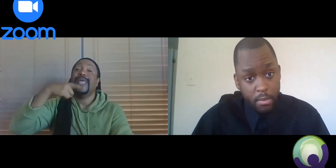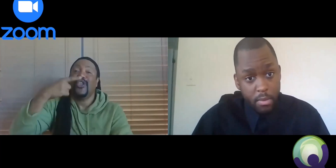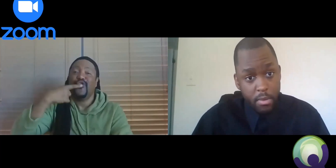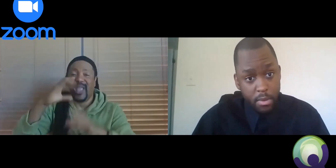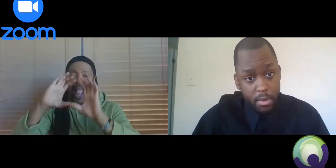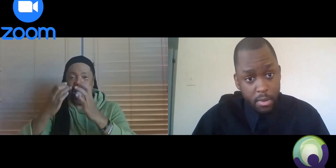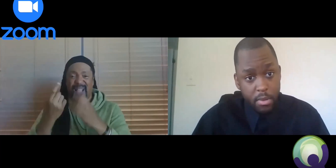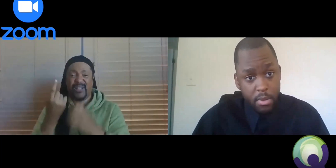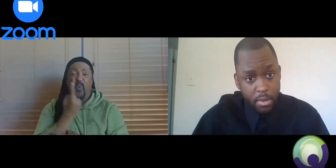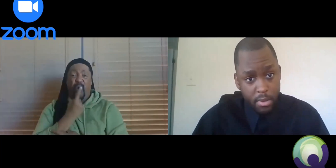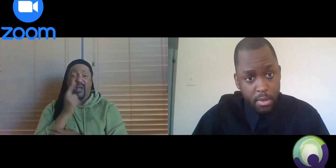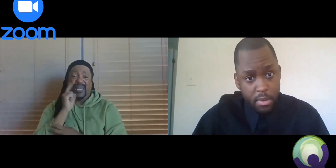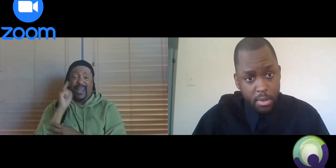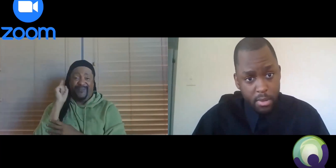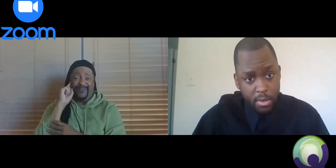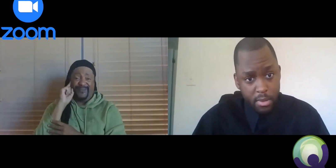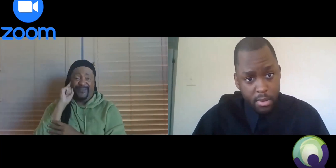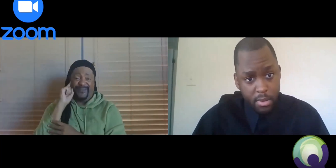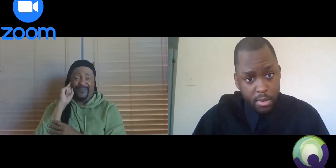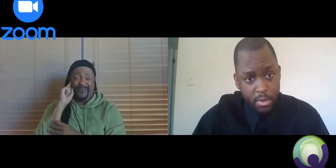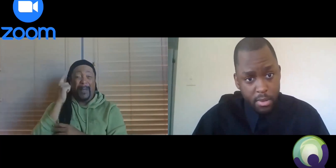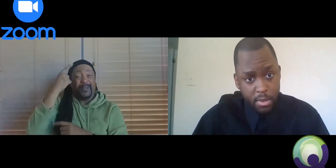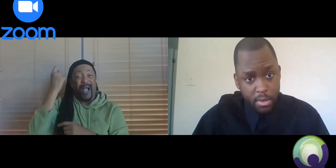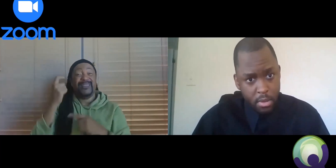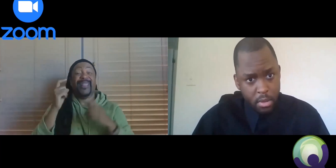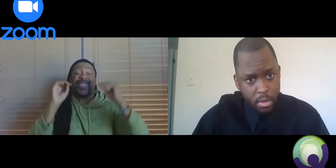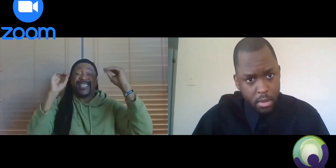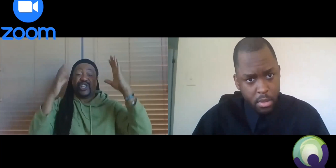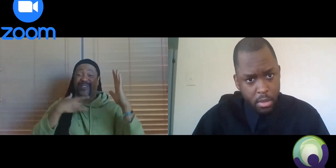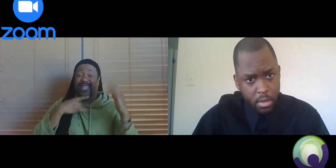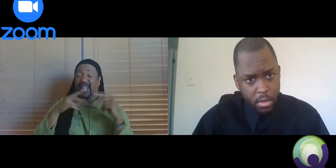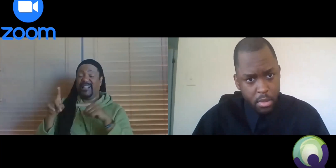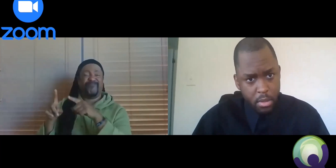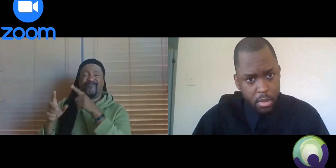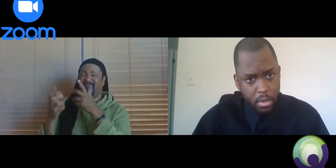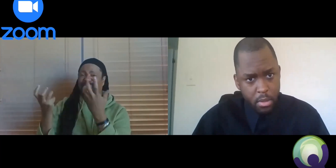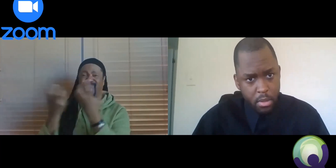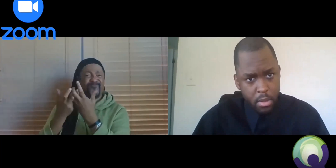I went to a class with all hearing and I was the only deaf student in the class.